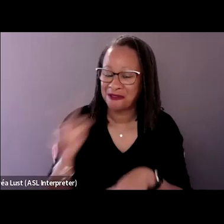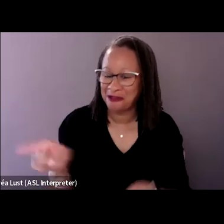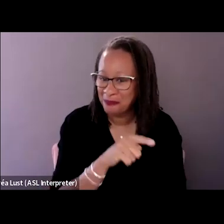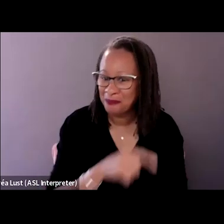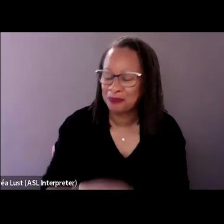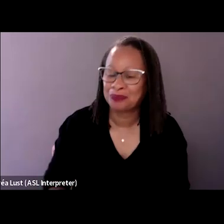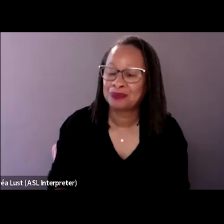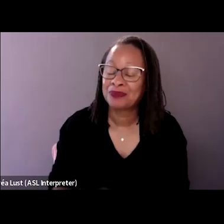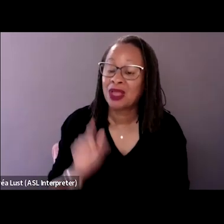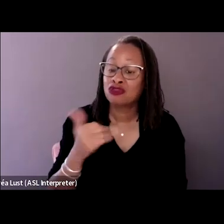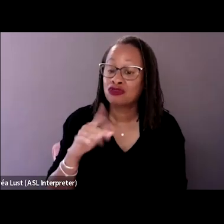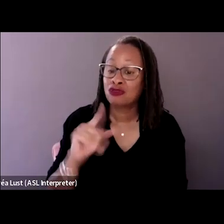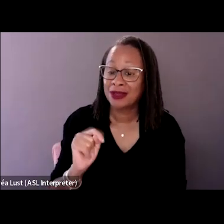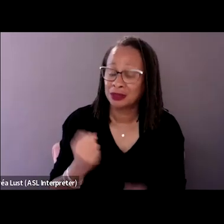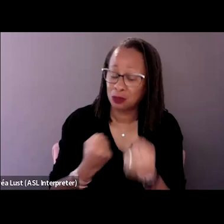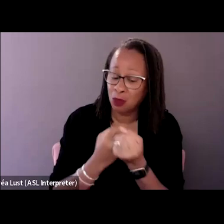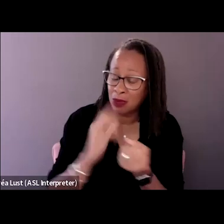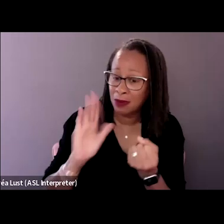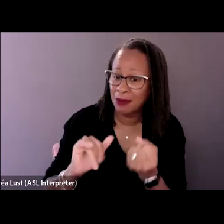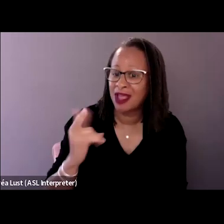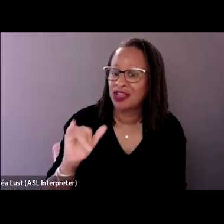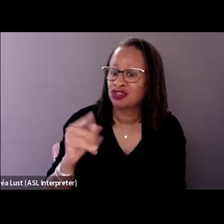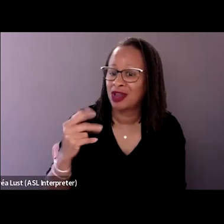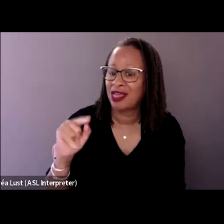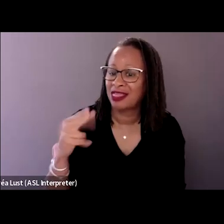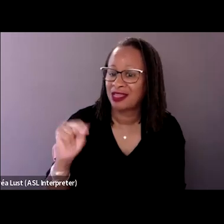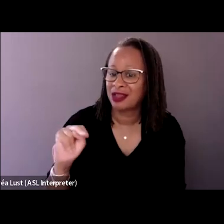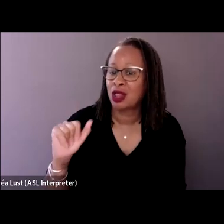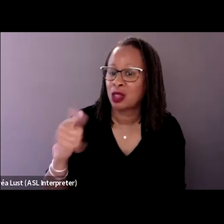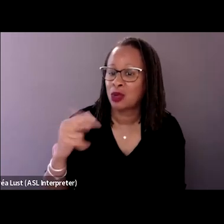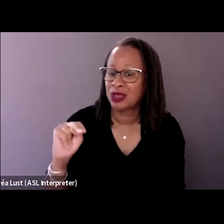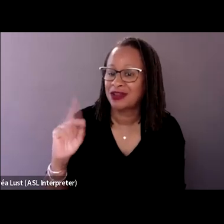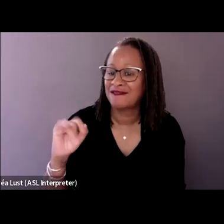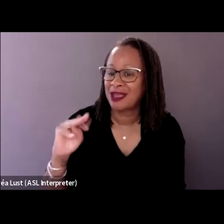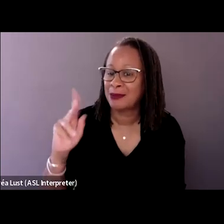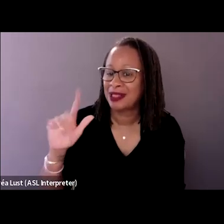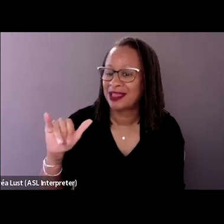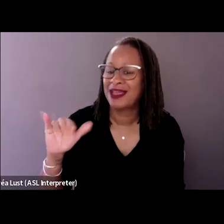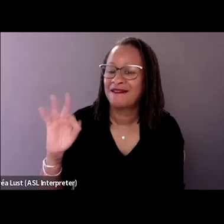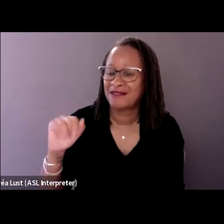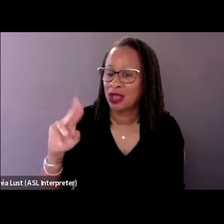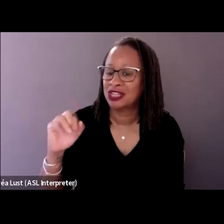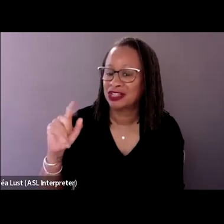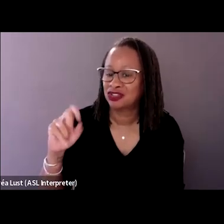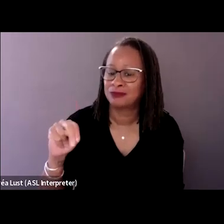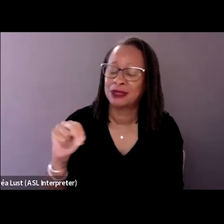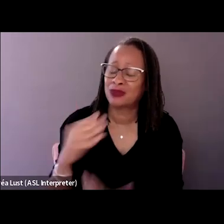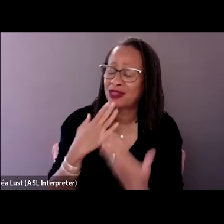This grant is generously supported by the Jonathan Logan Family Foundation. And we're extremely thankful for their continued support.